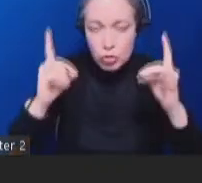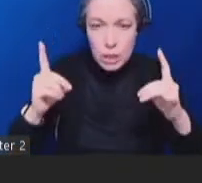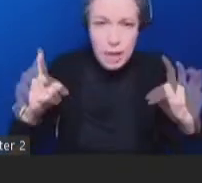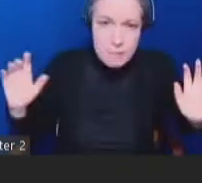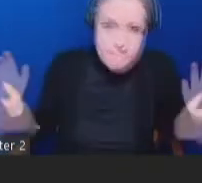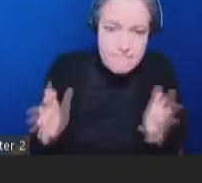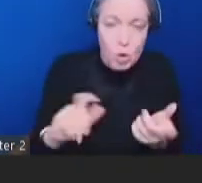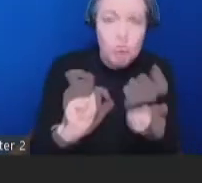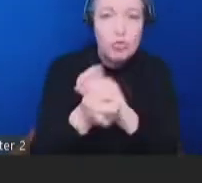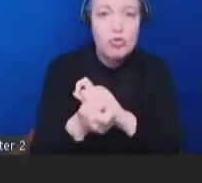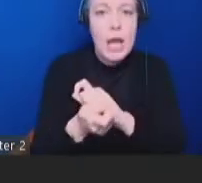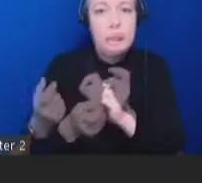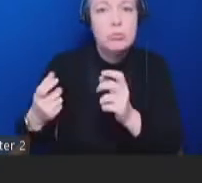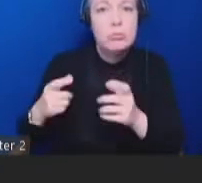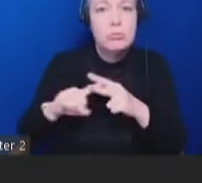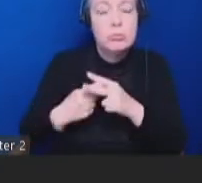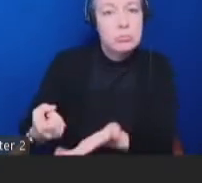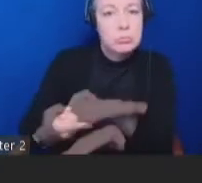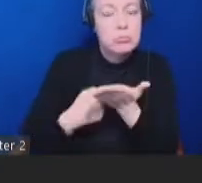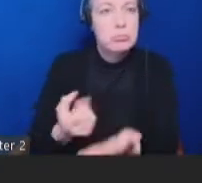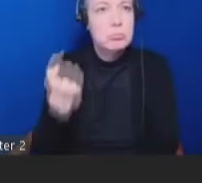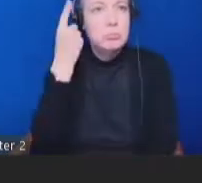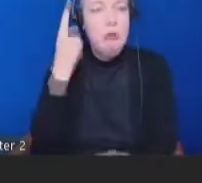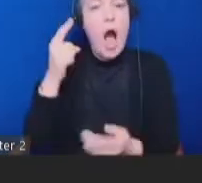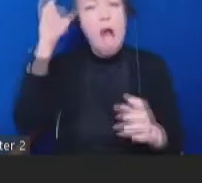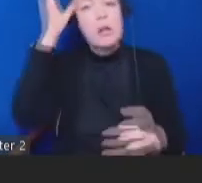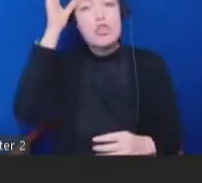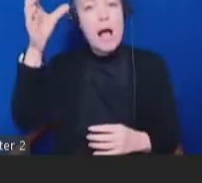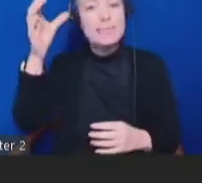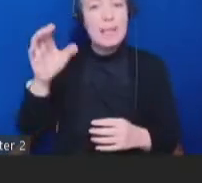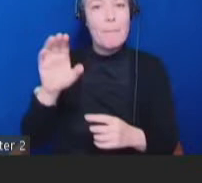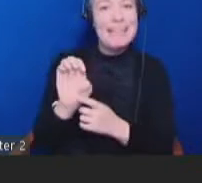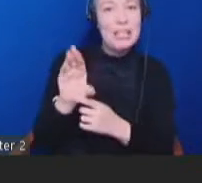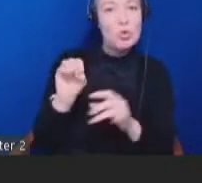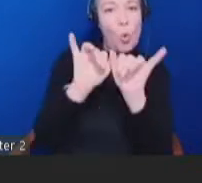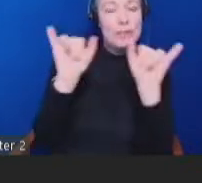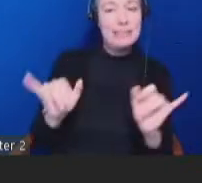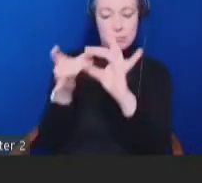the concept of the ecosystem is a good example, and the vaccines, of our purpose in our work. And